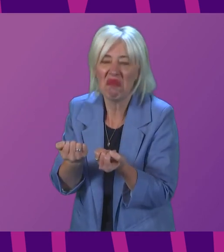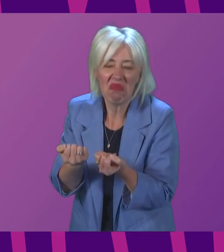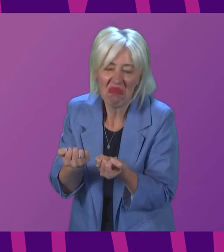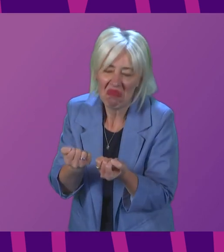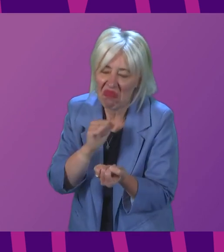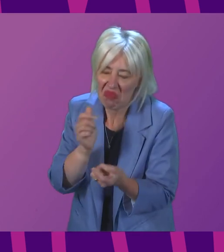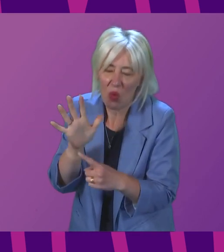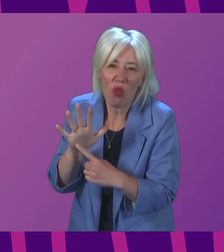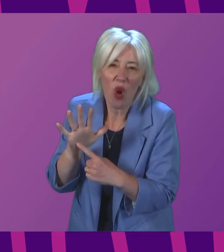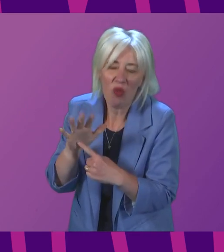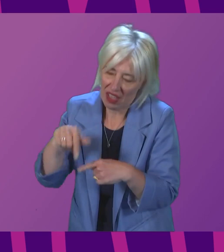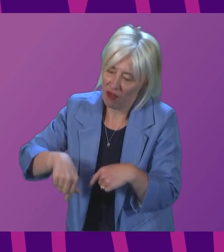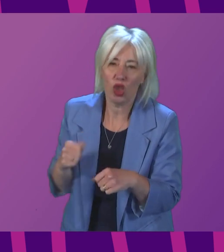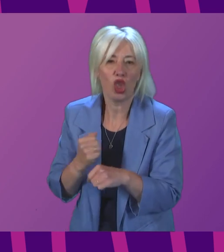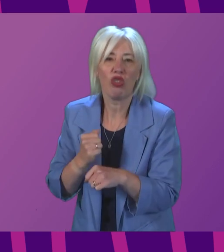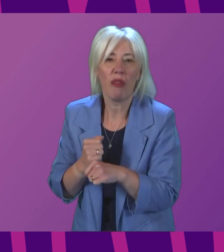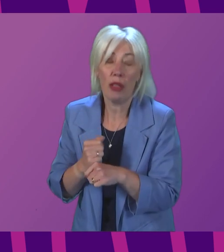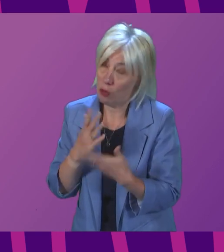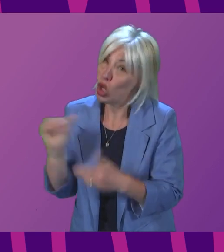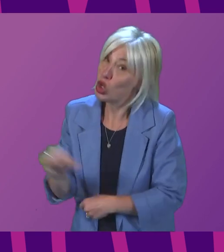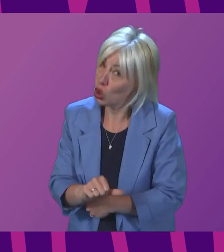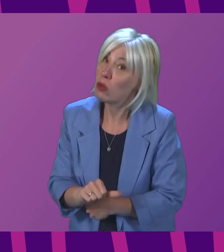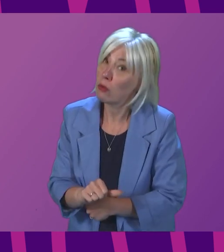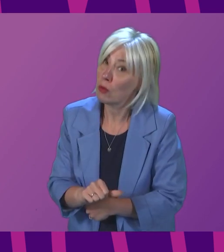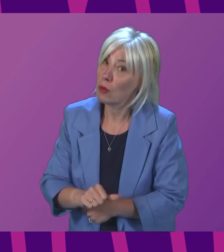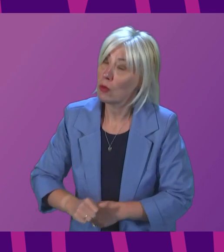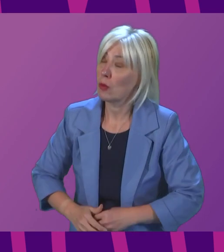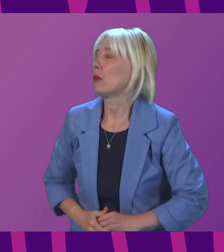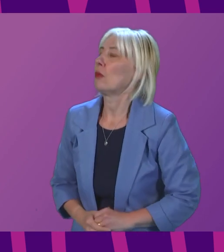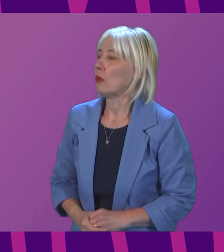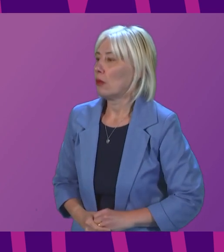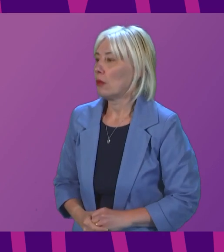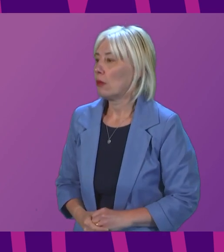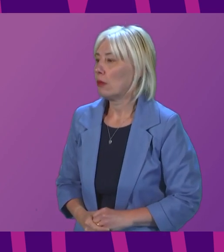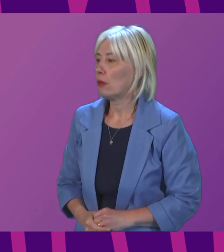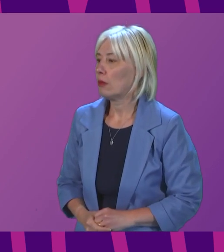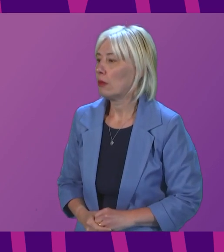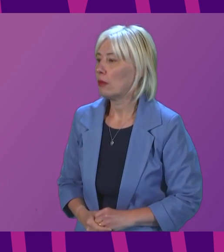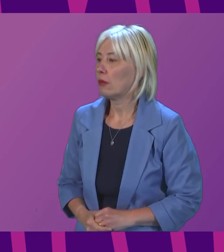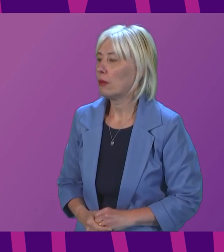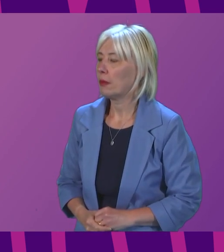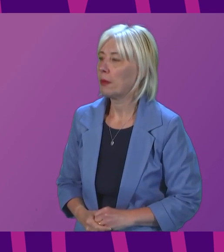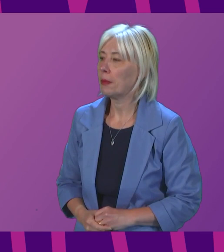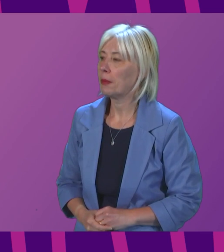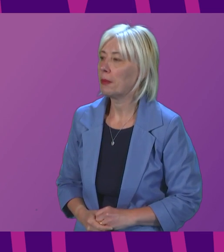a priority for this Government? It should be.